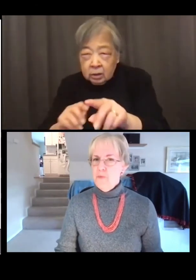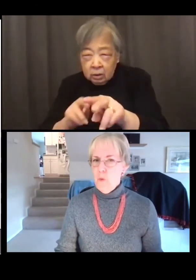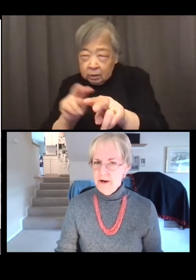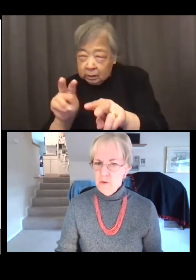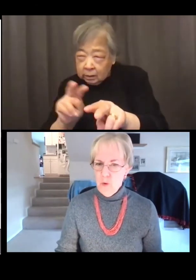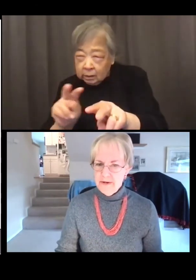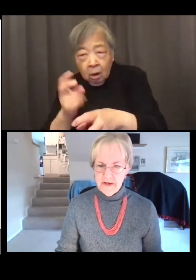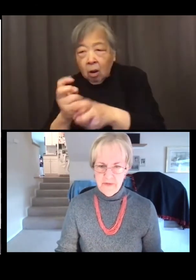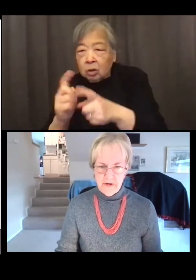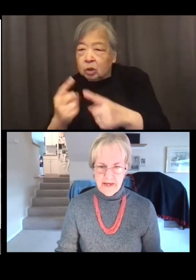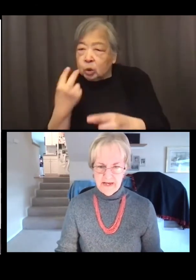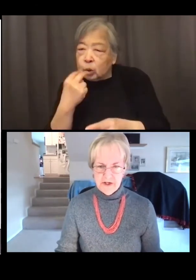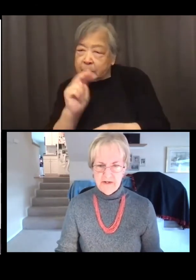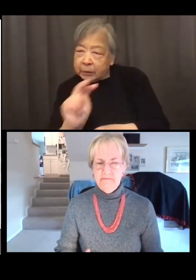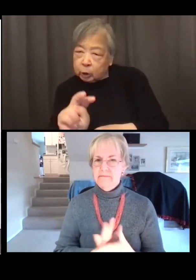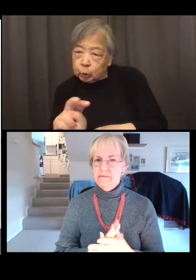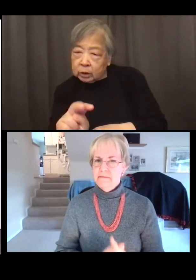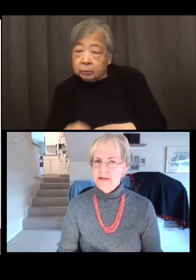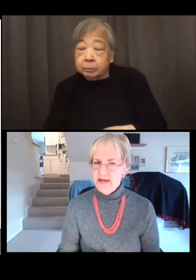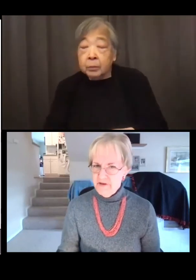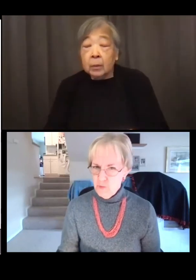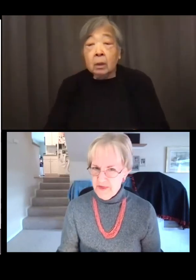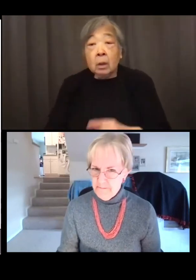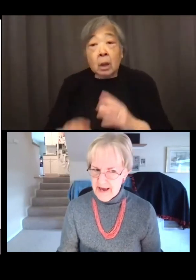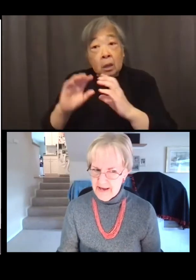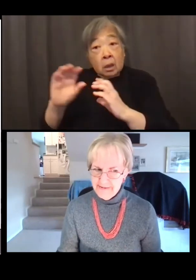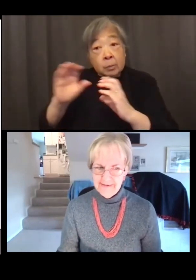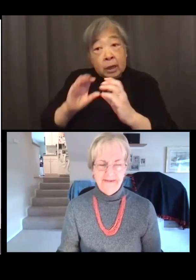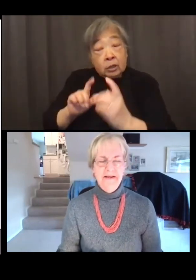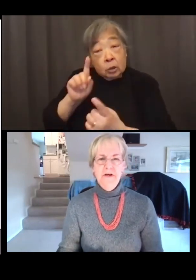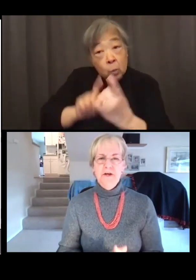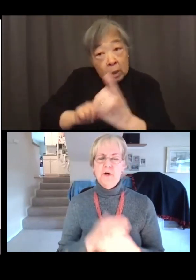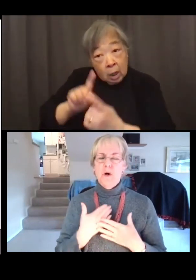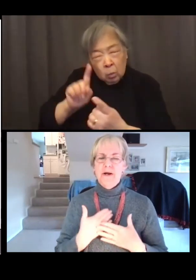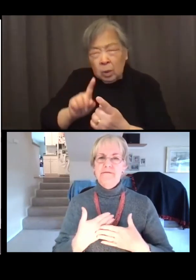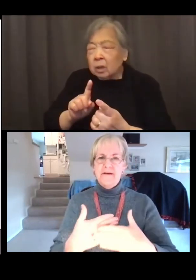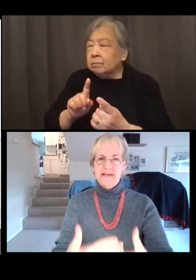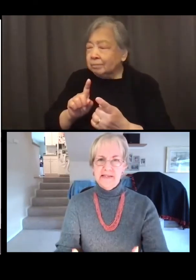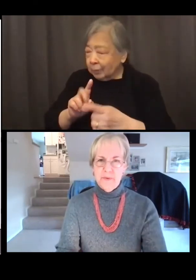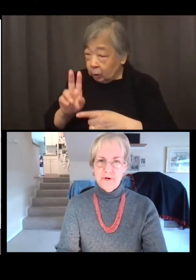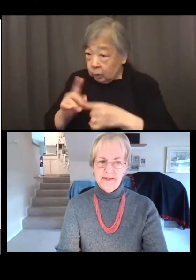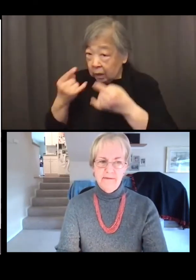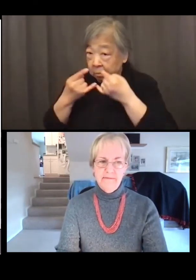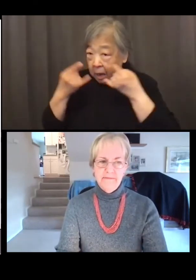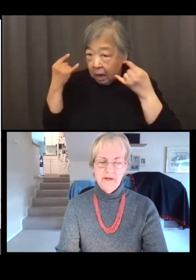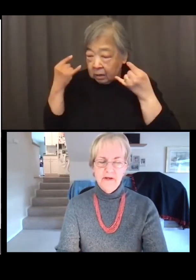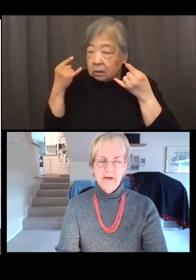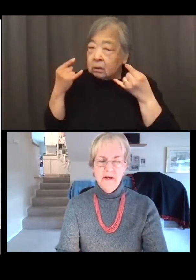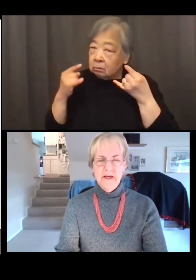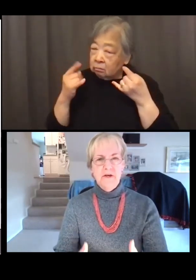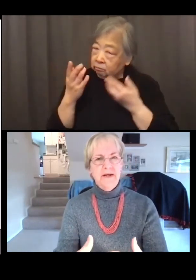With one-on-one communication even with a mask you want to face the person, you need